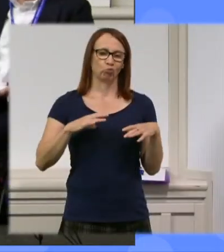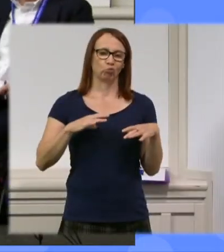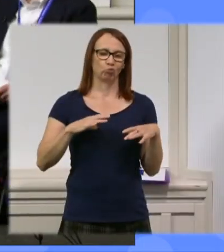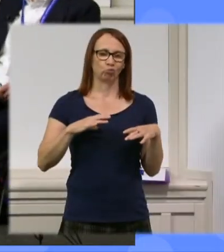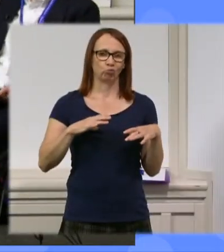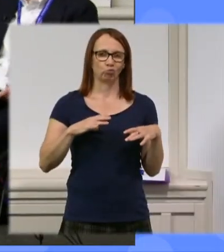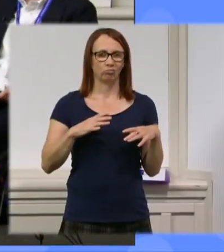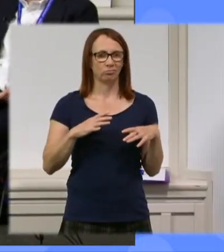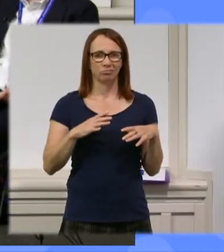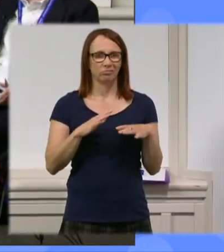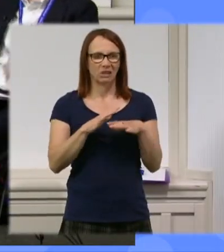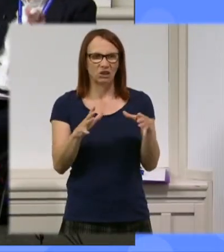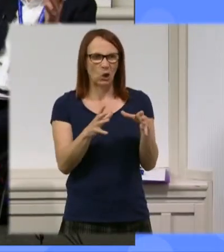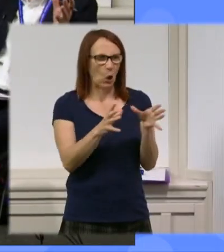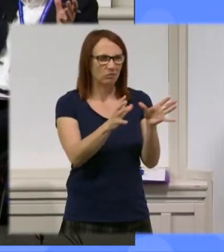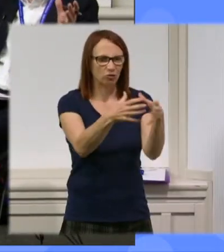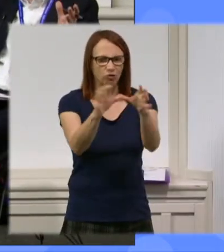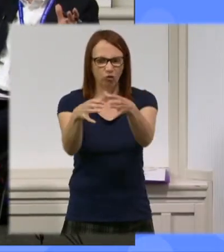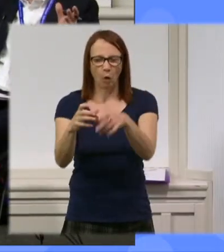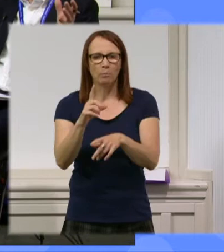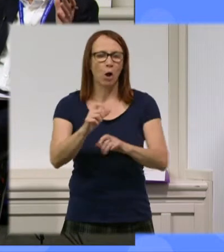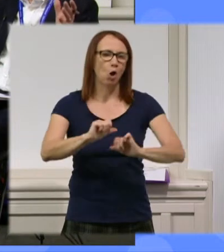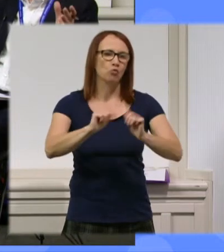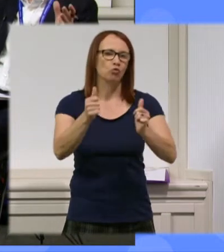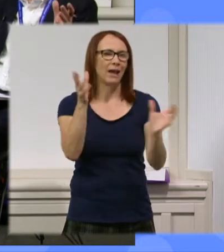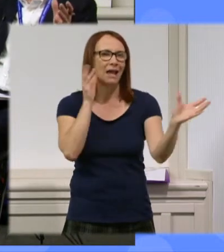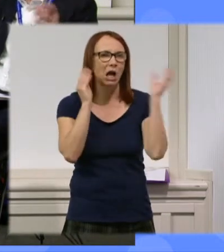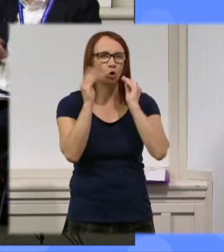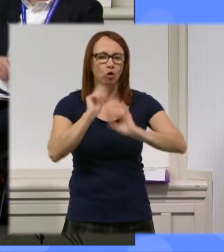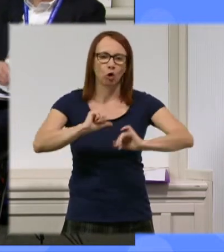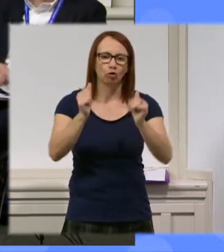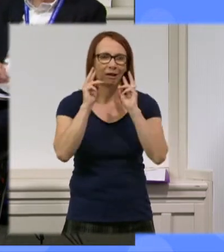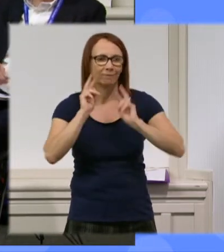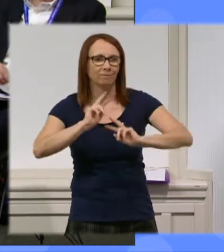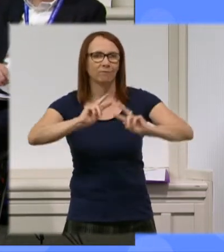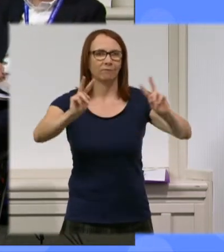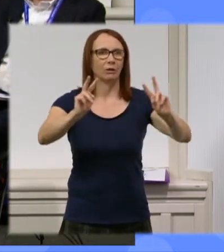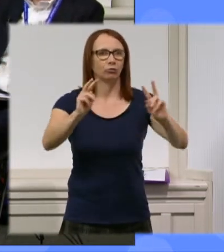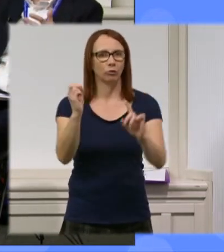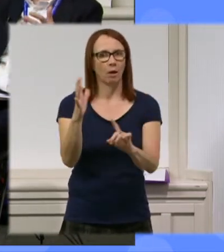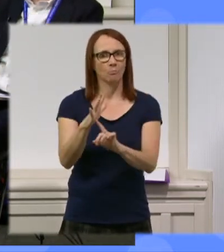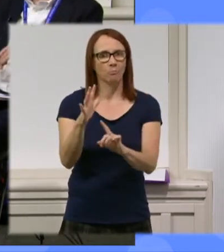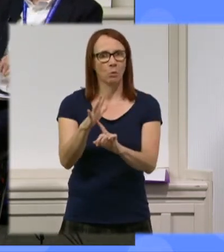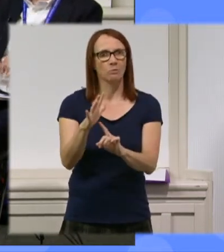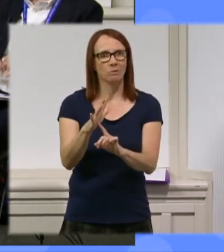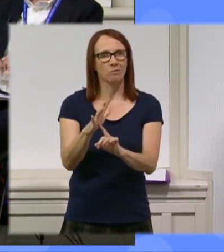assembly type publication but great silent great vision and that's the important thing for this session which could be really